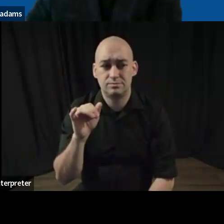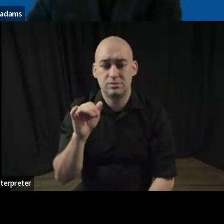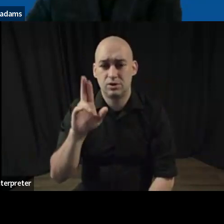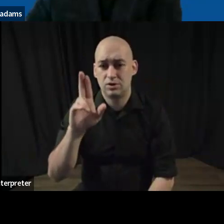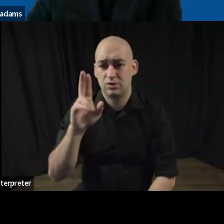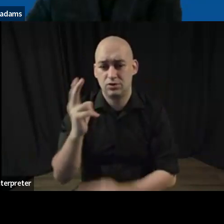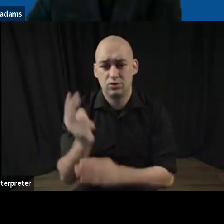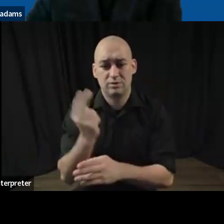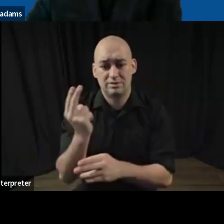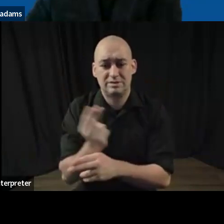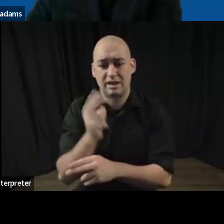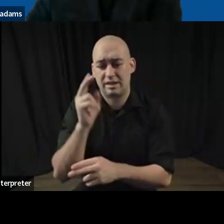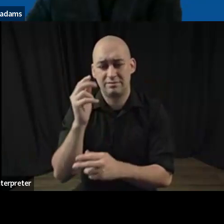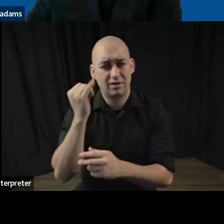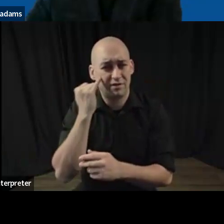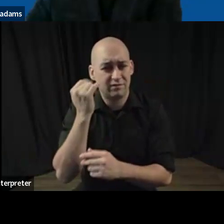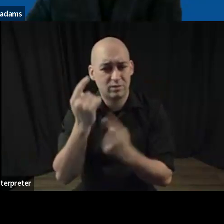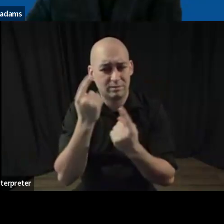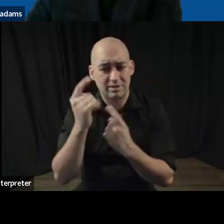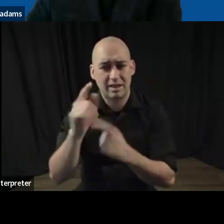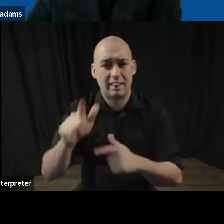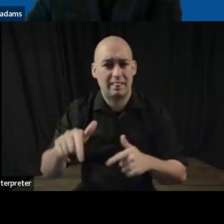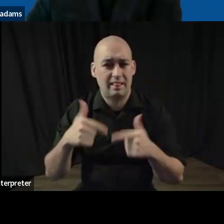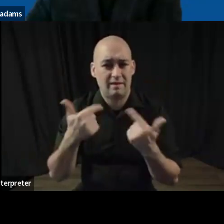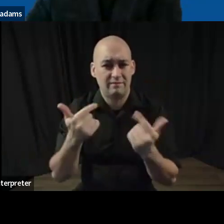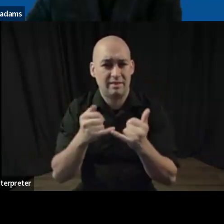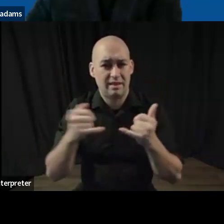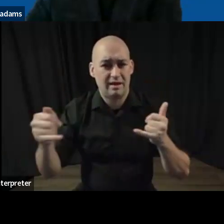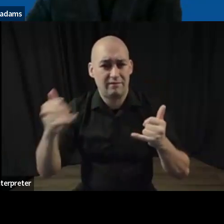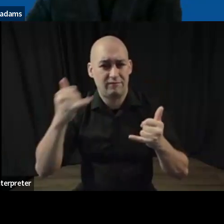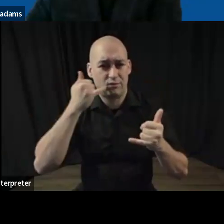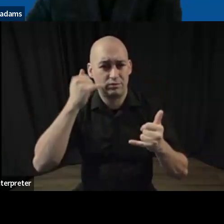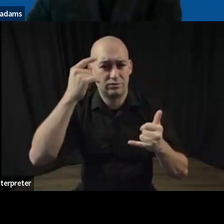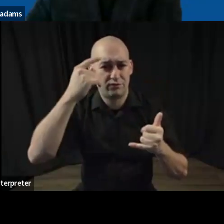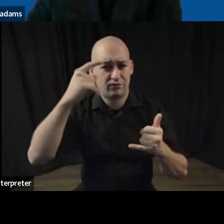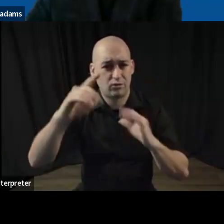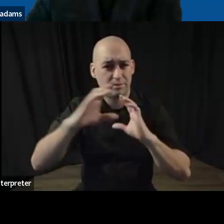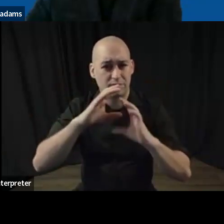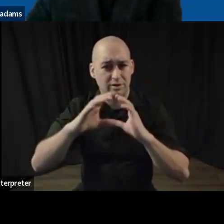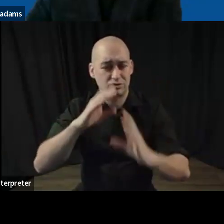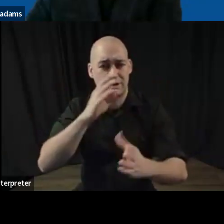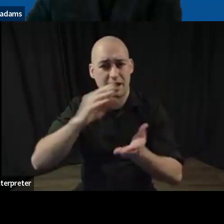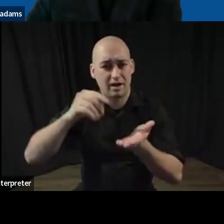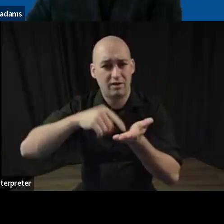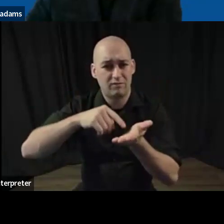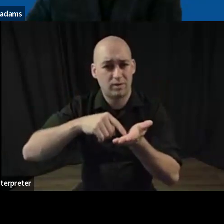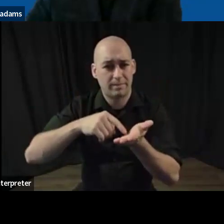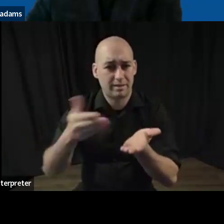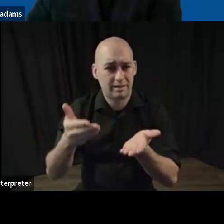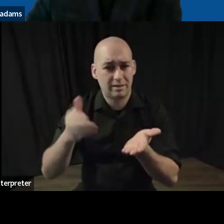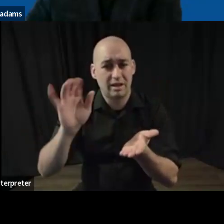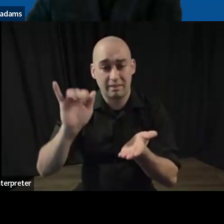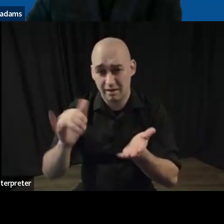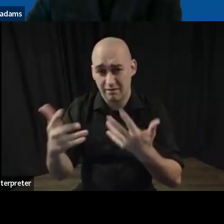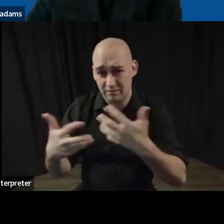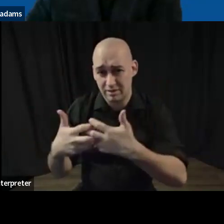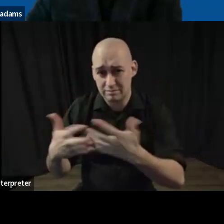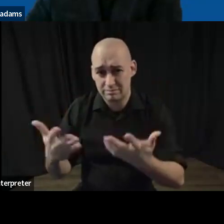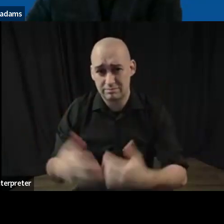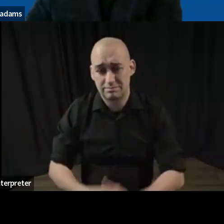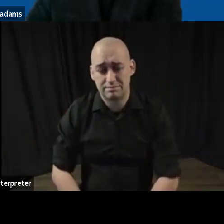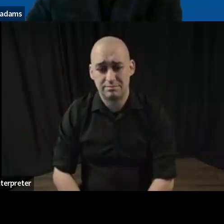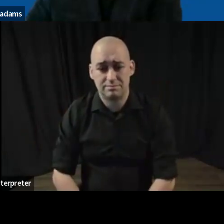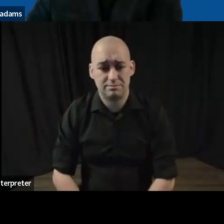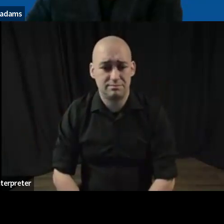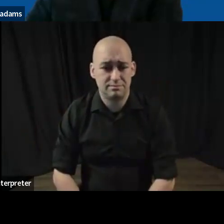or have you all considered Lifeline phones for communication and affordability? Would that fit?